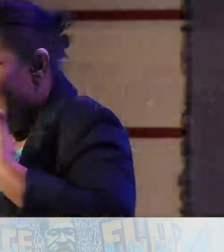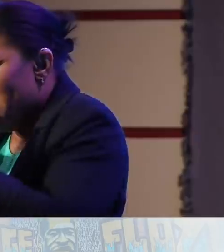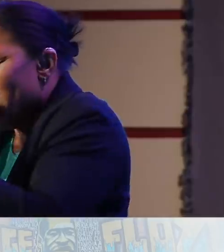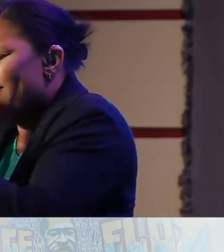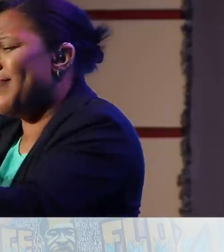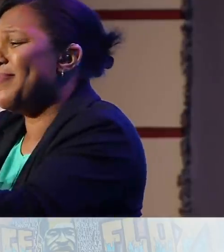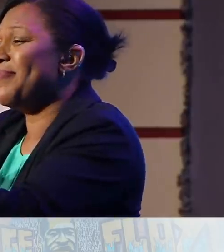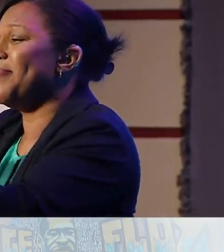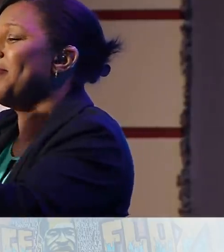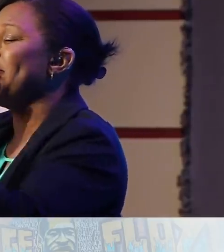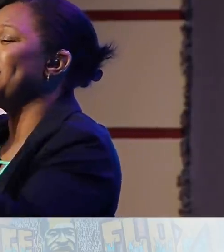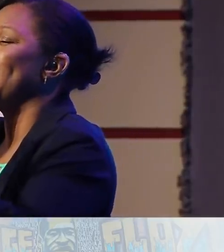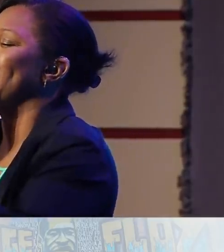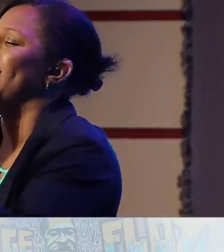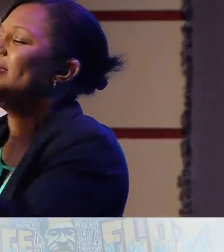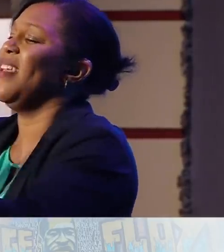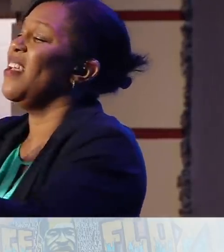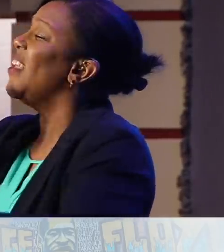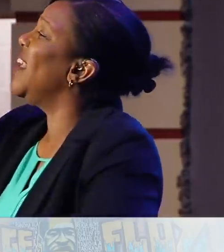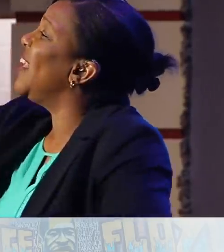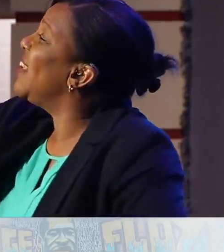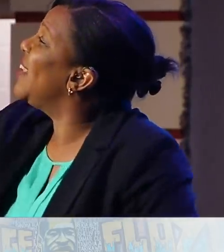HE SHALL HIDE ME